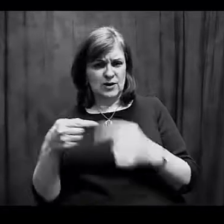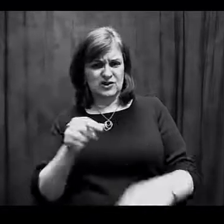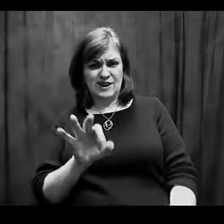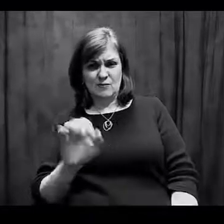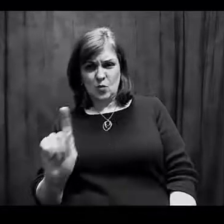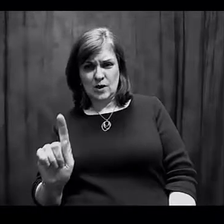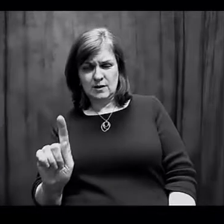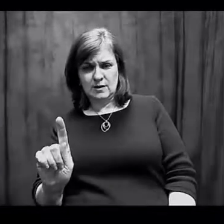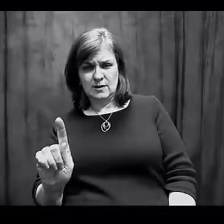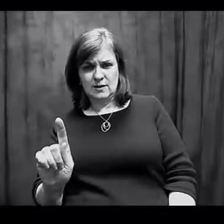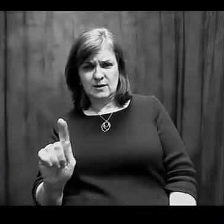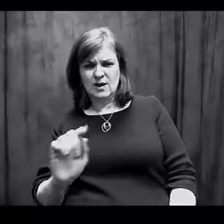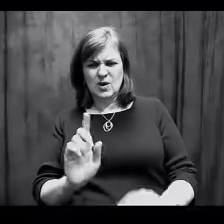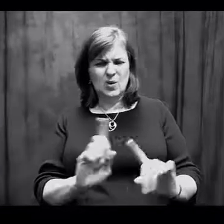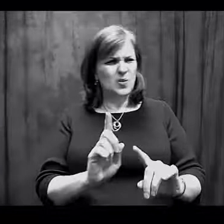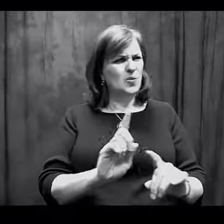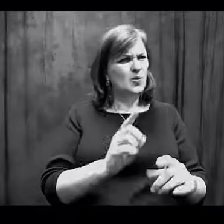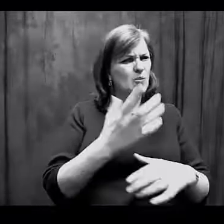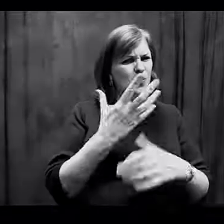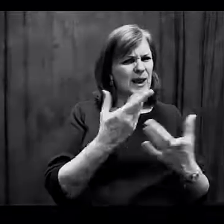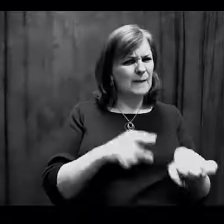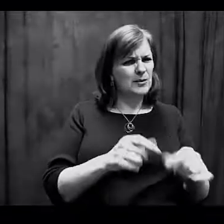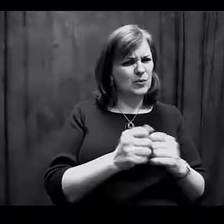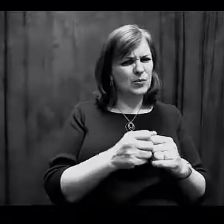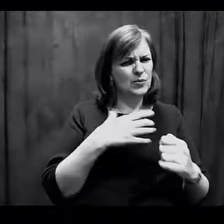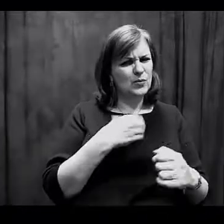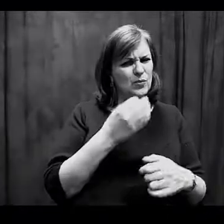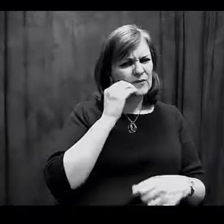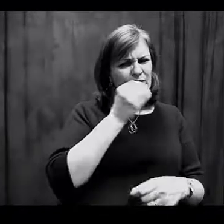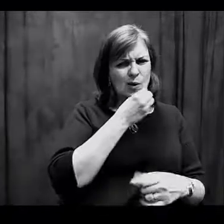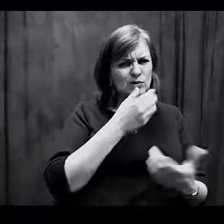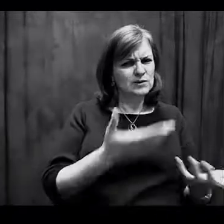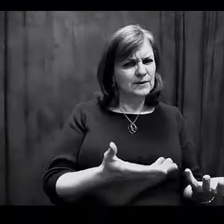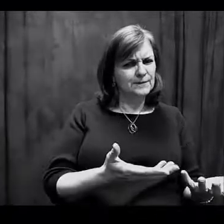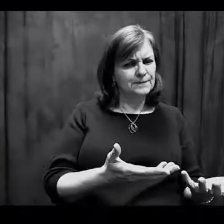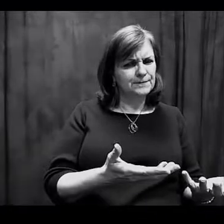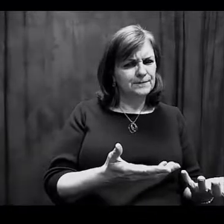in the first generation where did the white flowers go??